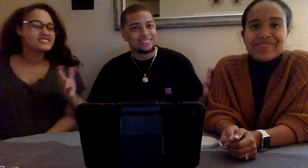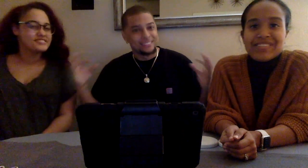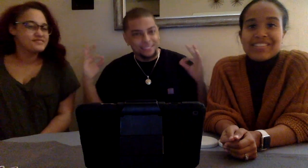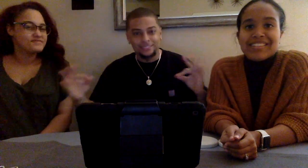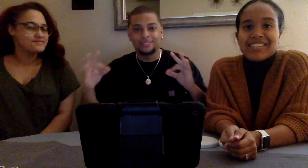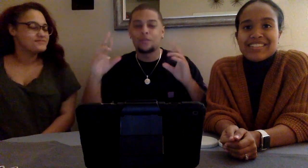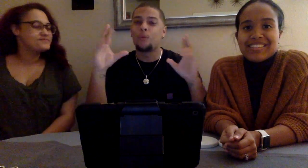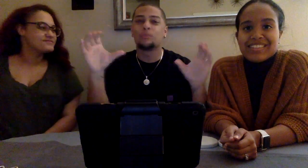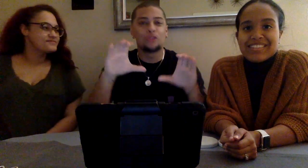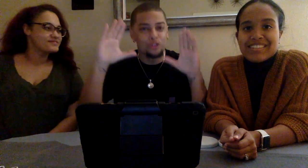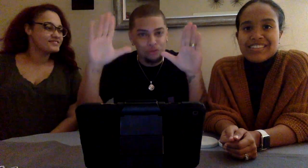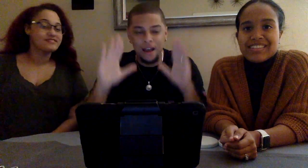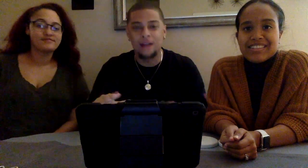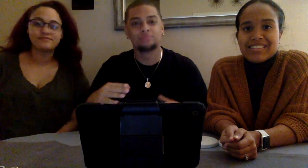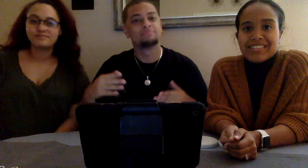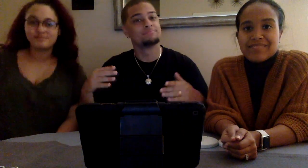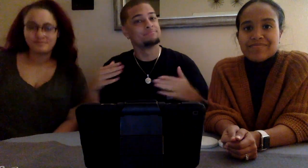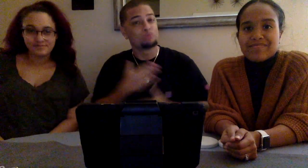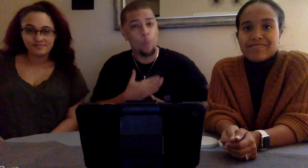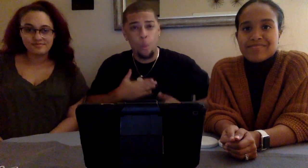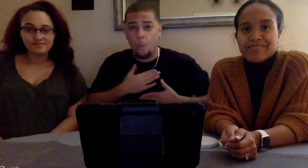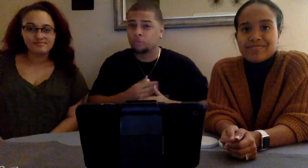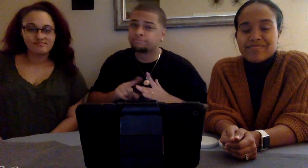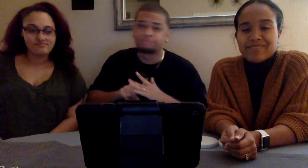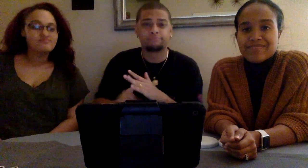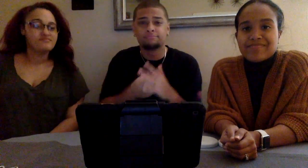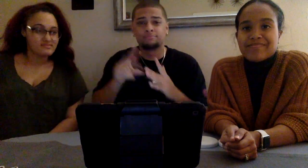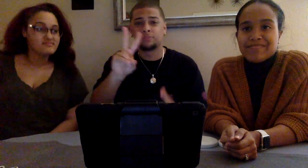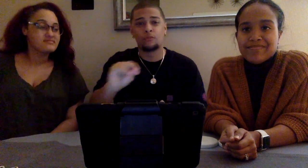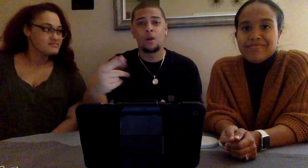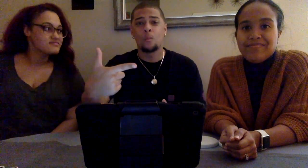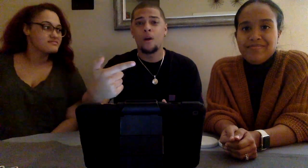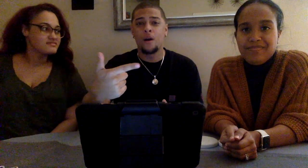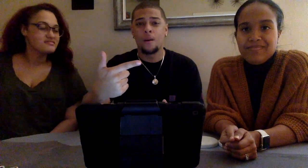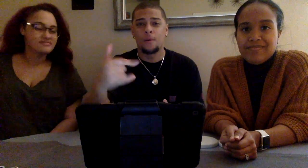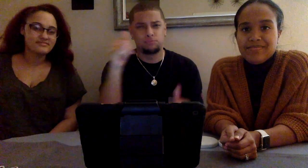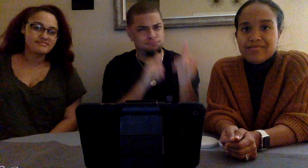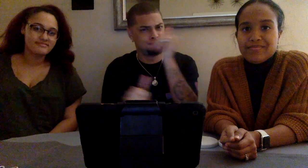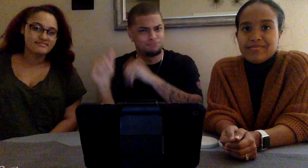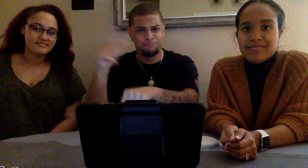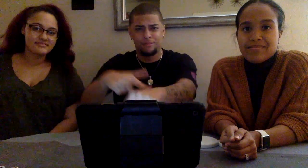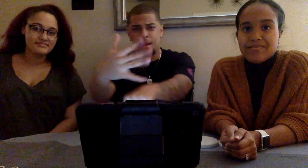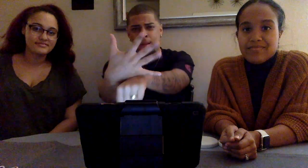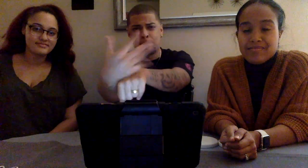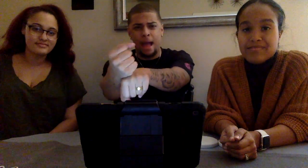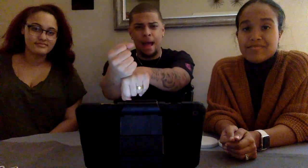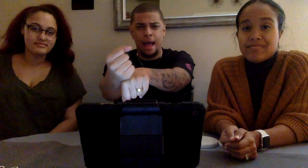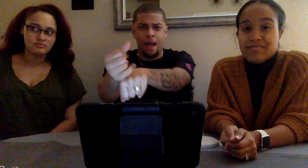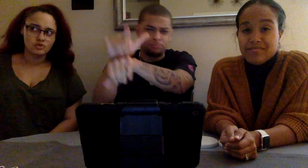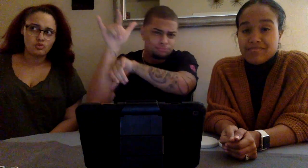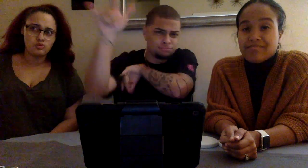Dante: I hope that you have been doing great! I have been enjoying 2021 so far. Cannot believe time flew by so fast!